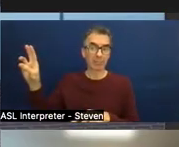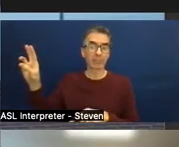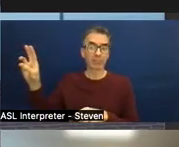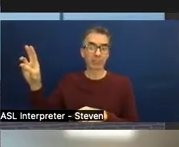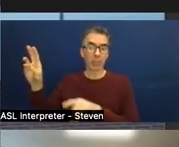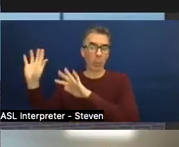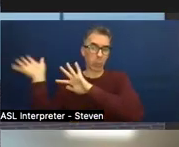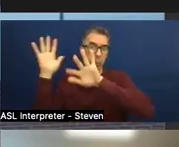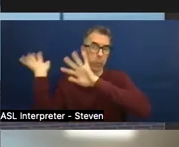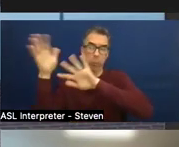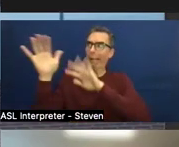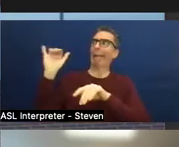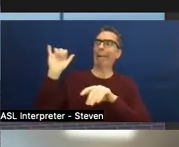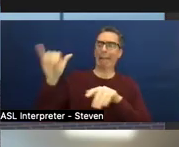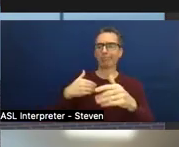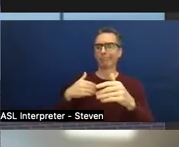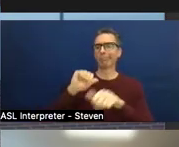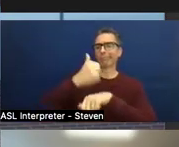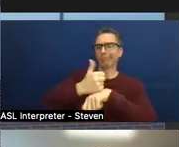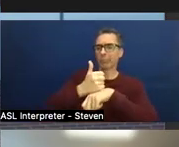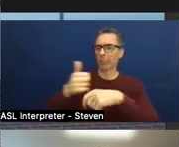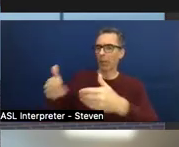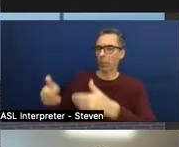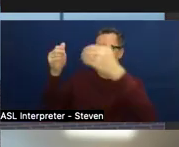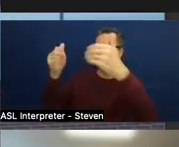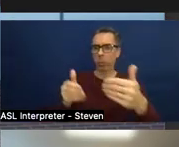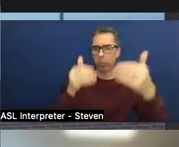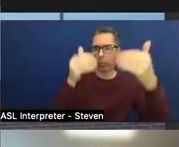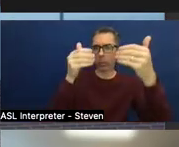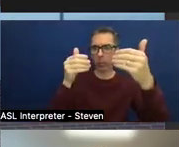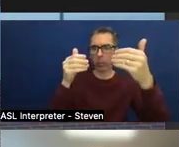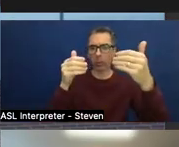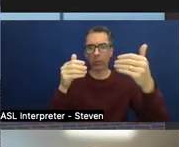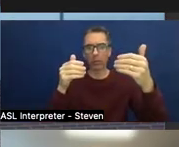And so we wanted to ensure that there was a cutout in the middle of the station